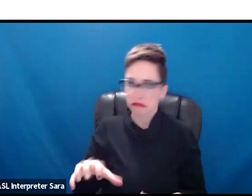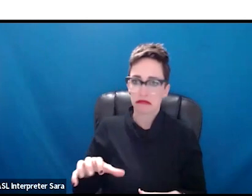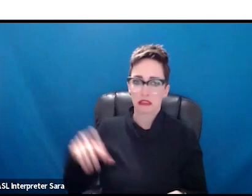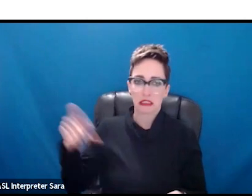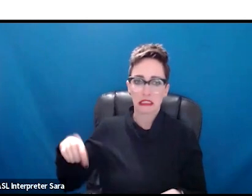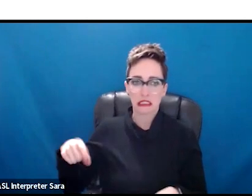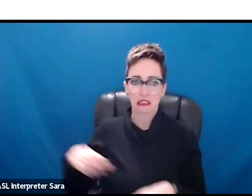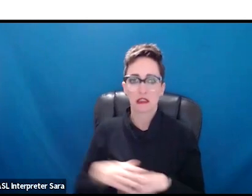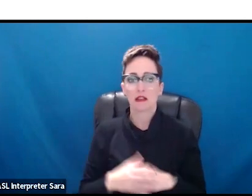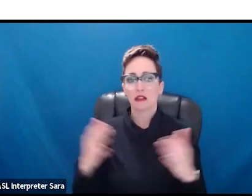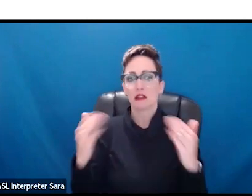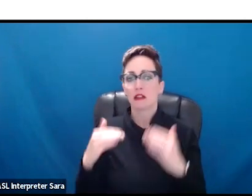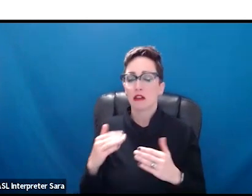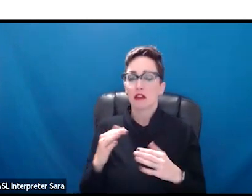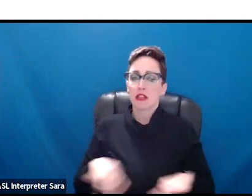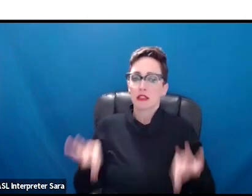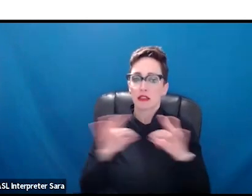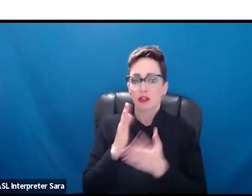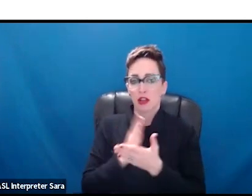The essential elements of an effective crisis system